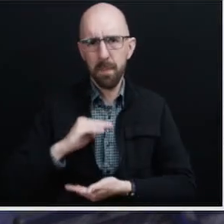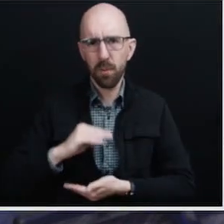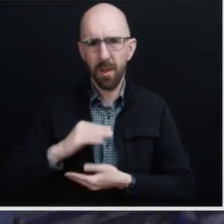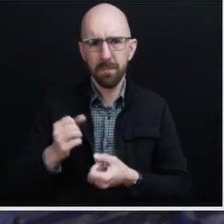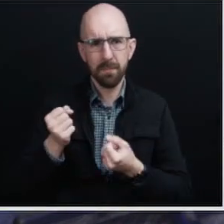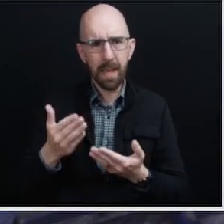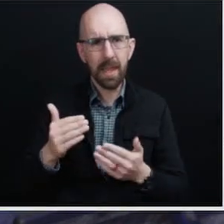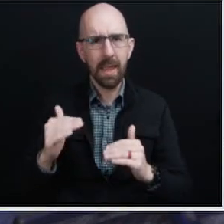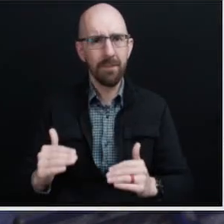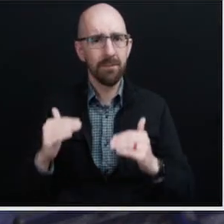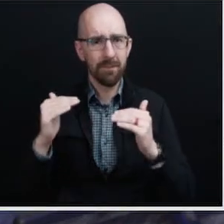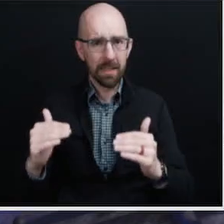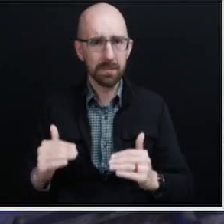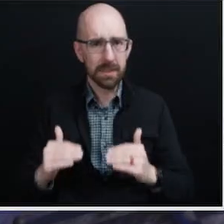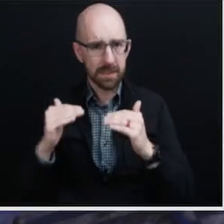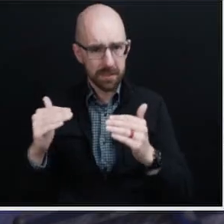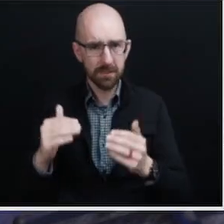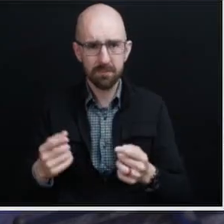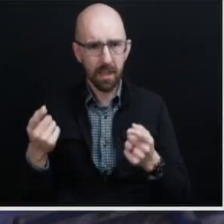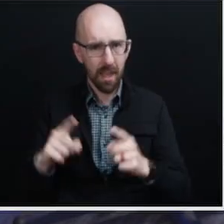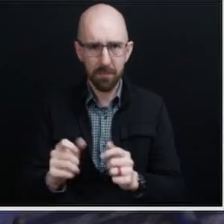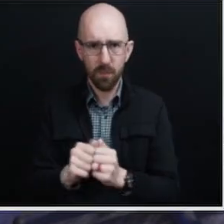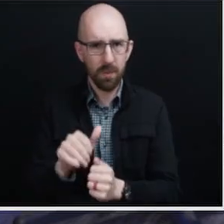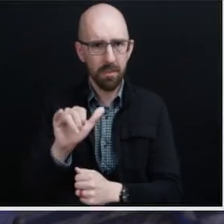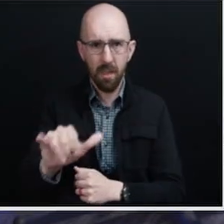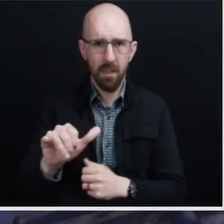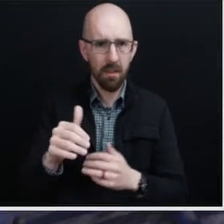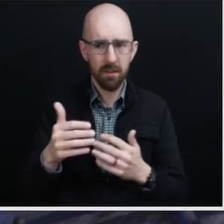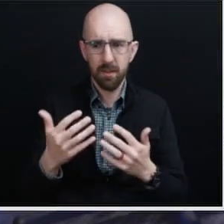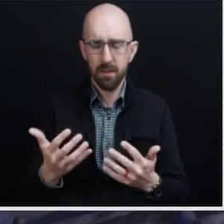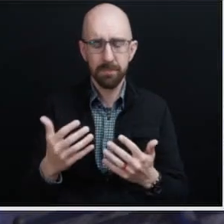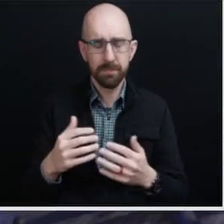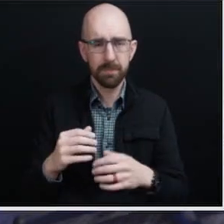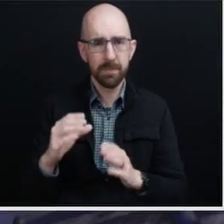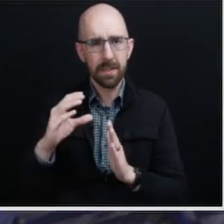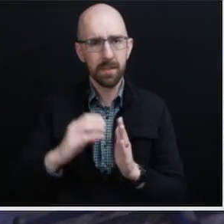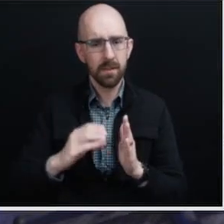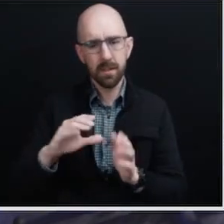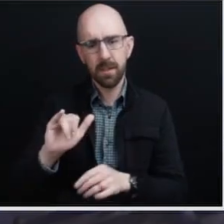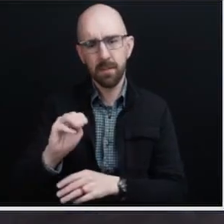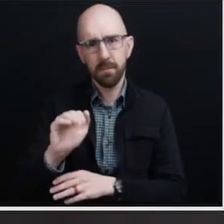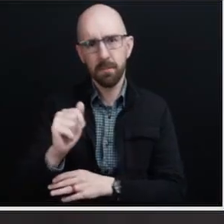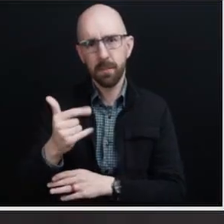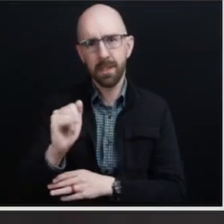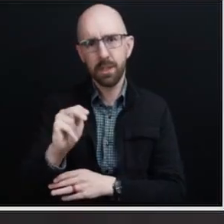advancements when it comes to um imaging. So how important is advanced imaging when it comes to